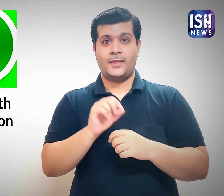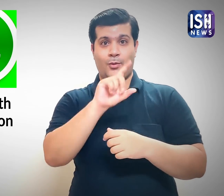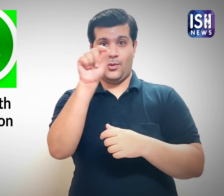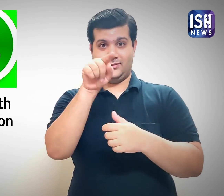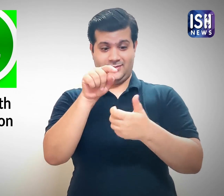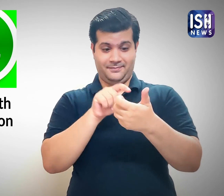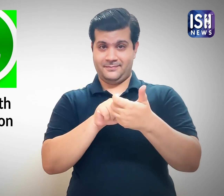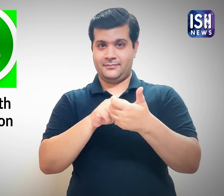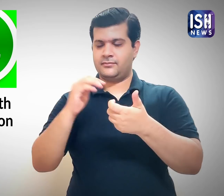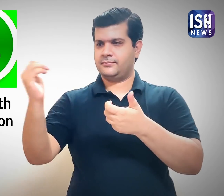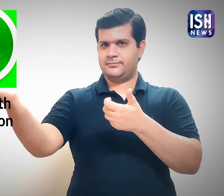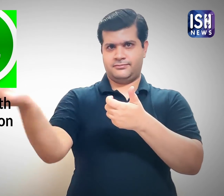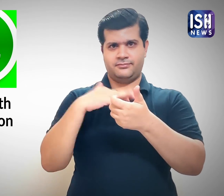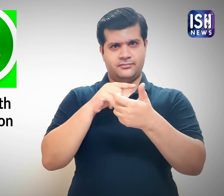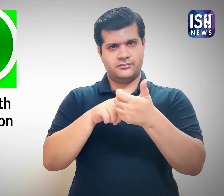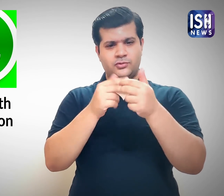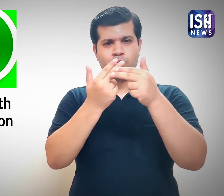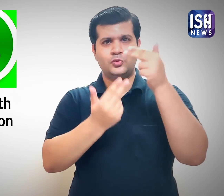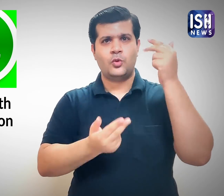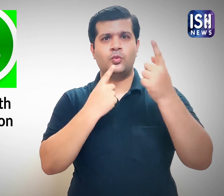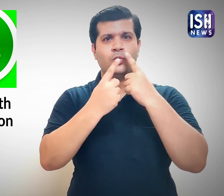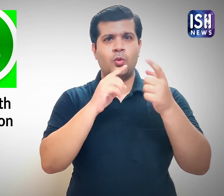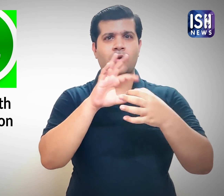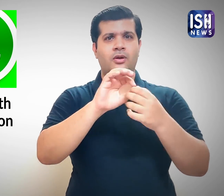When you receive messages on WhatsApp related to,